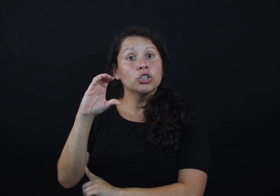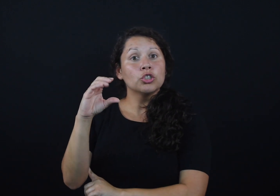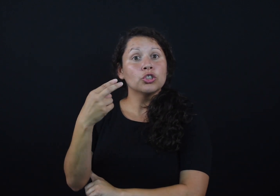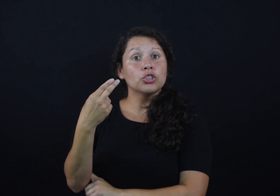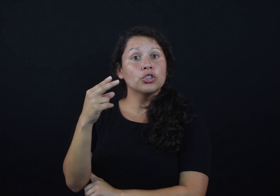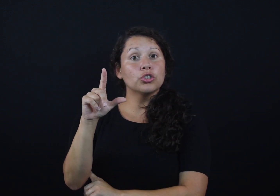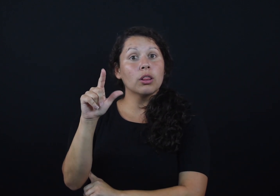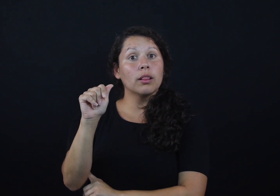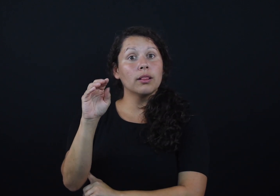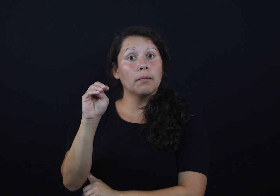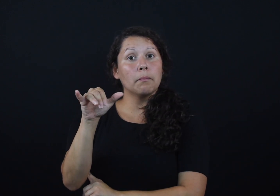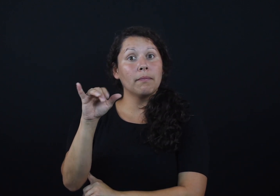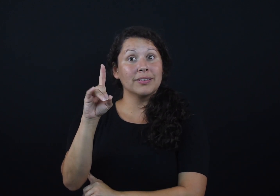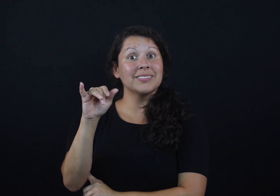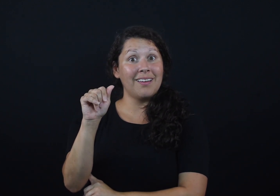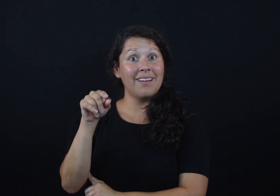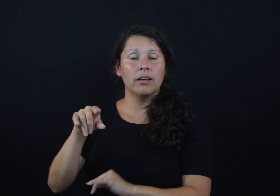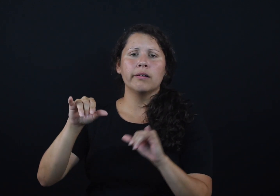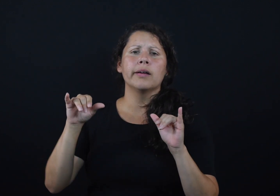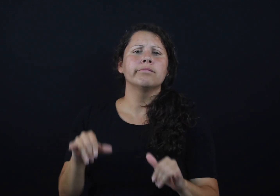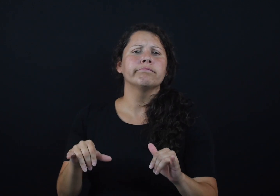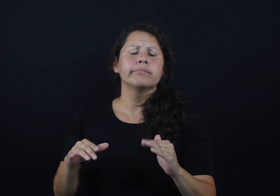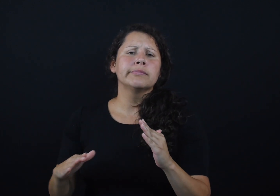STDS ● Chlamydia remained the